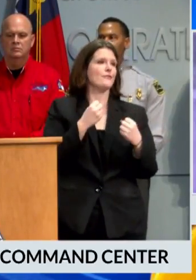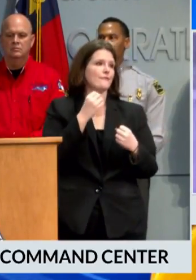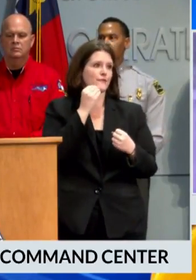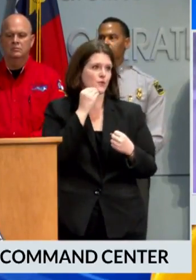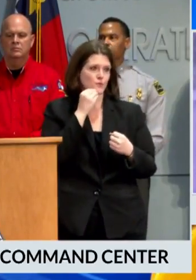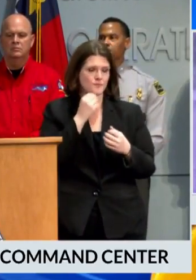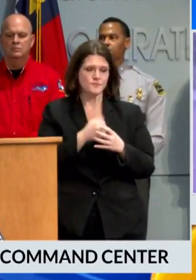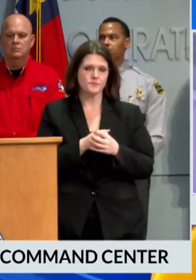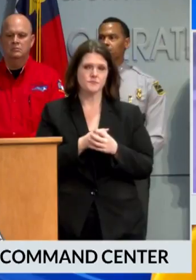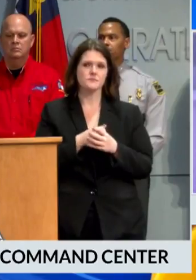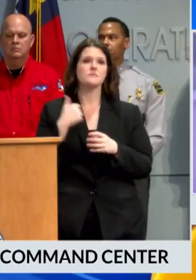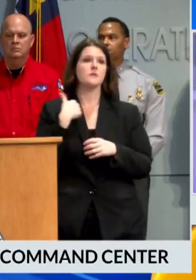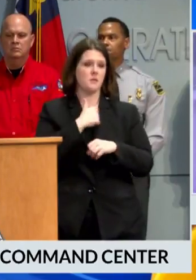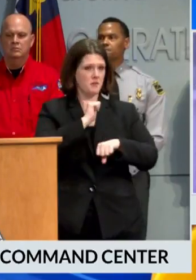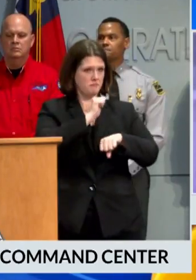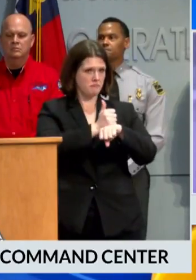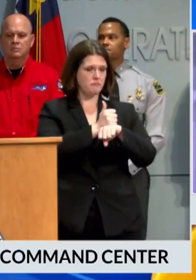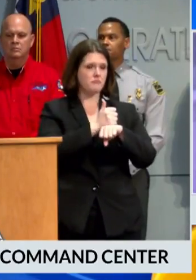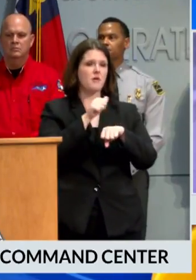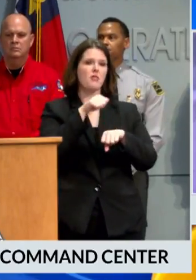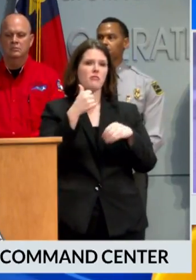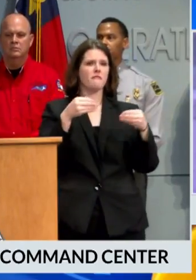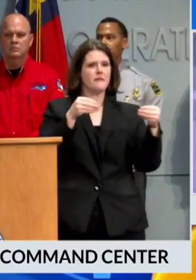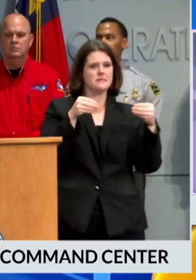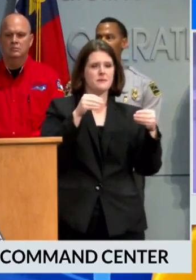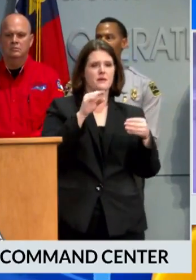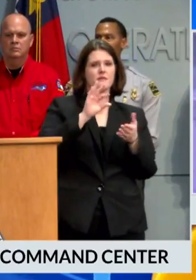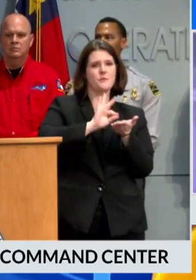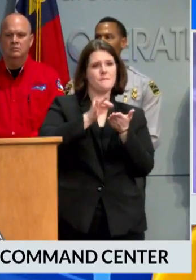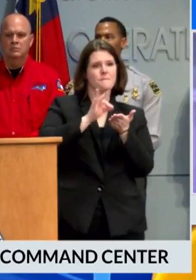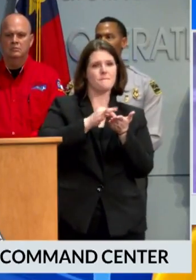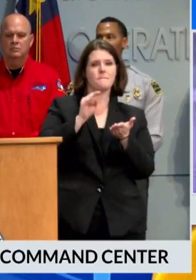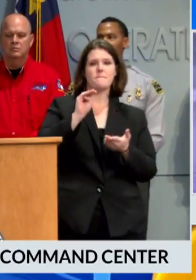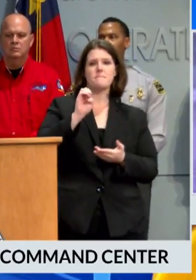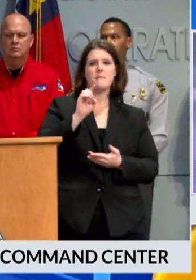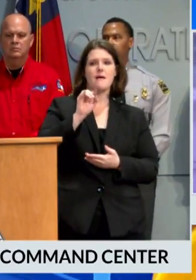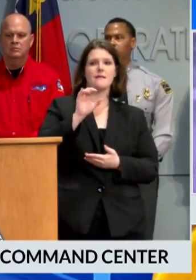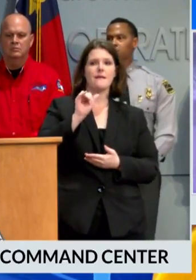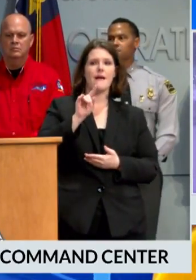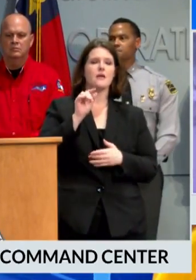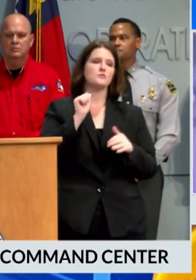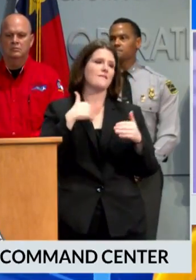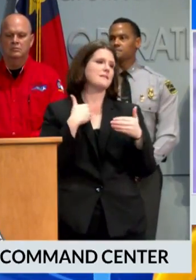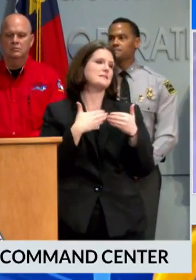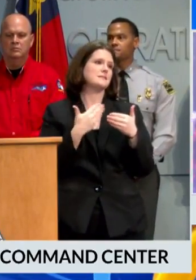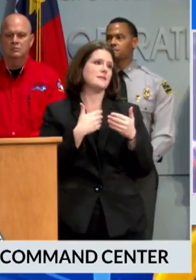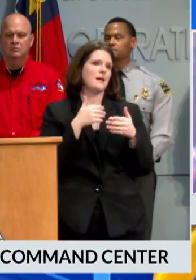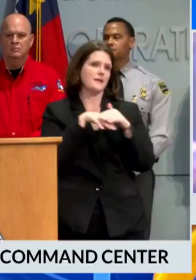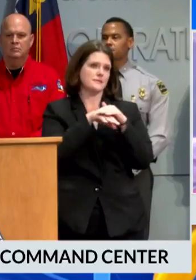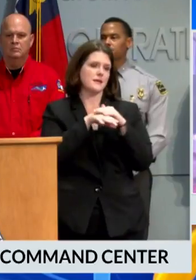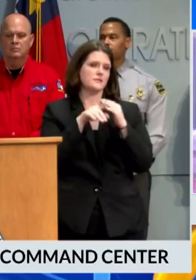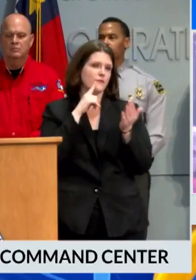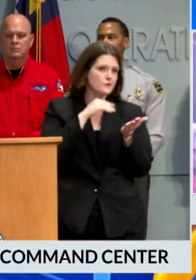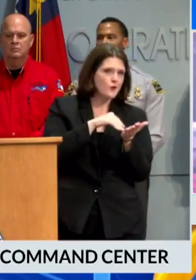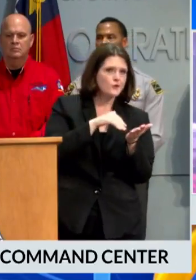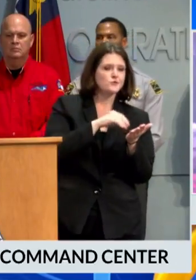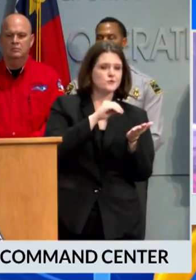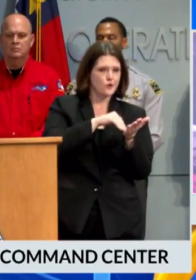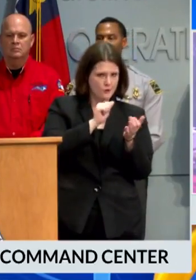TO HAVE AN EXTRA MONTH OF BENEFITS LOADED ONTO THEIR CARDS AUTOMATICALLY TO ALLOW MOMS AND KIDS TO CONTINUAL ACCESS TO